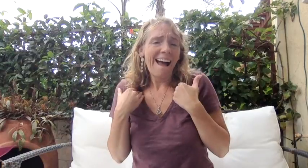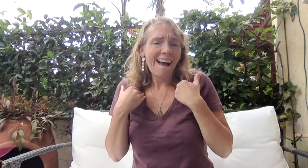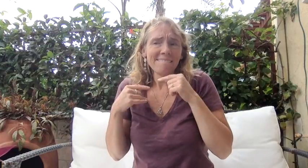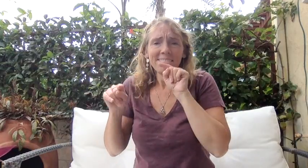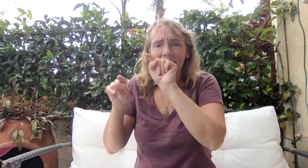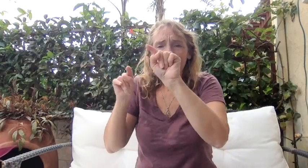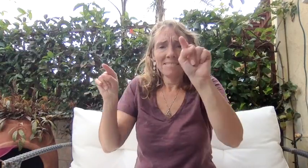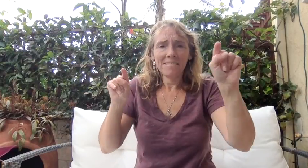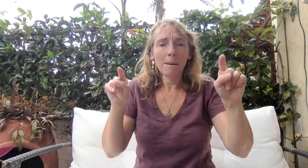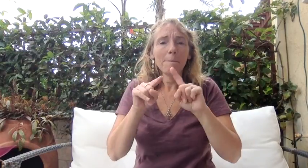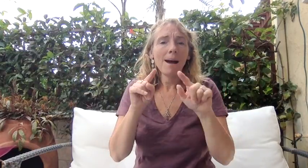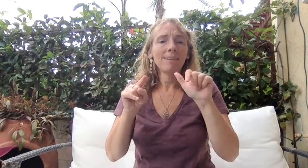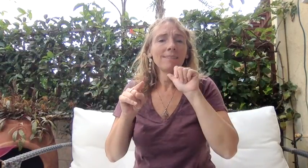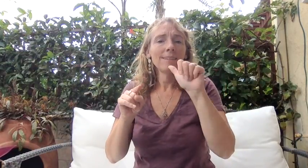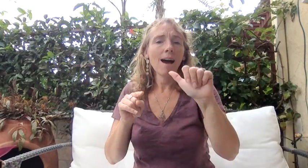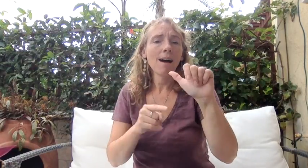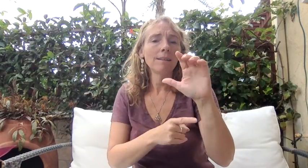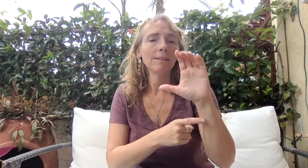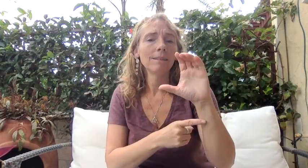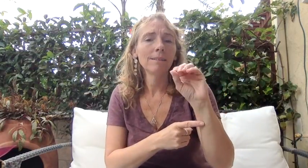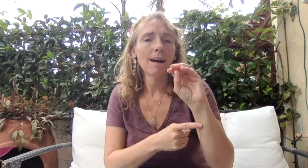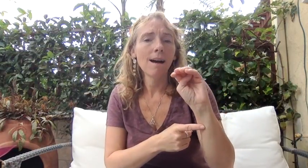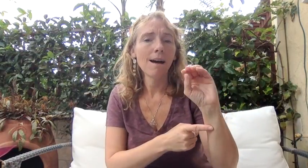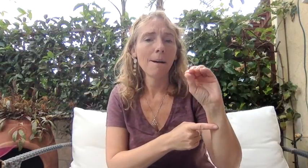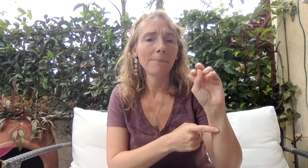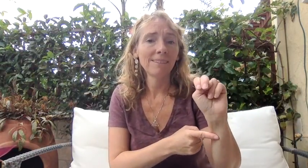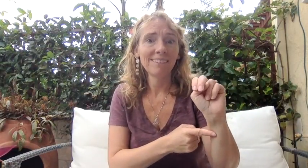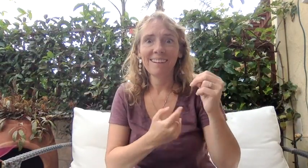We definitely see that happen. However, it's not that common.